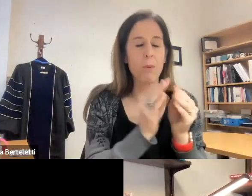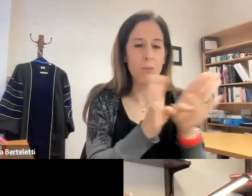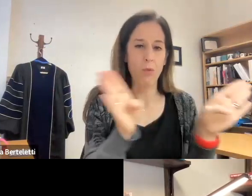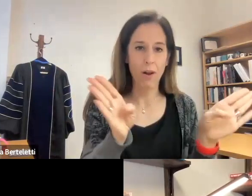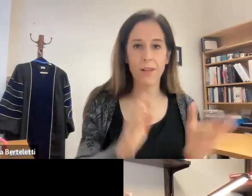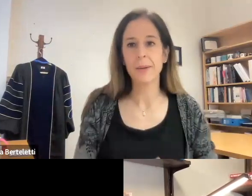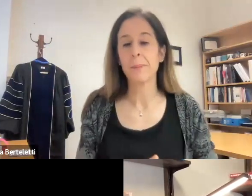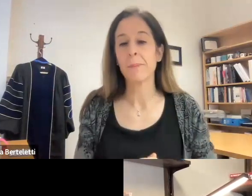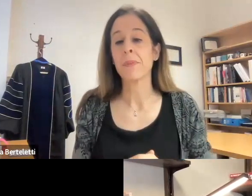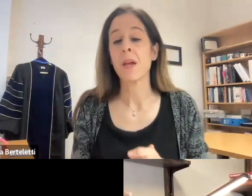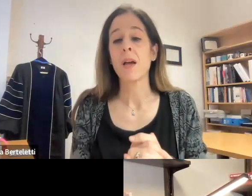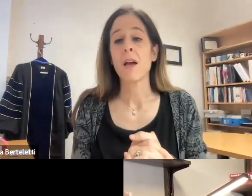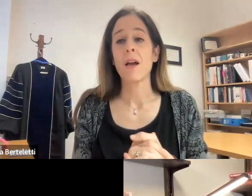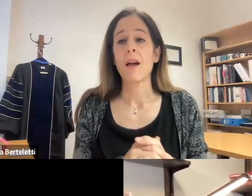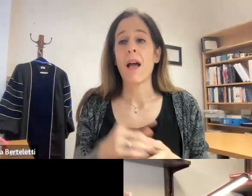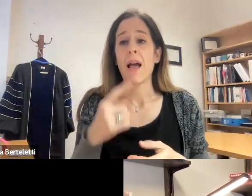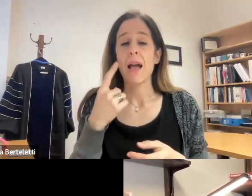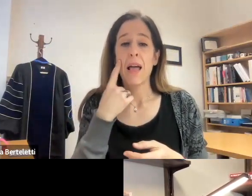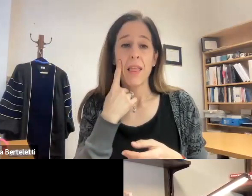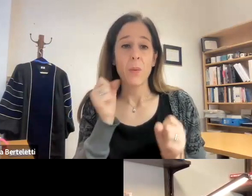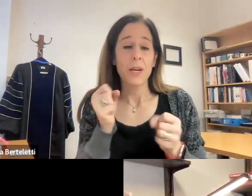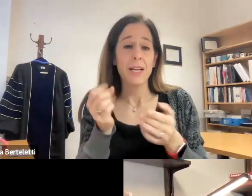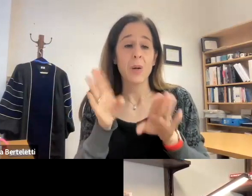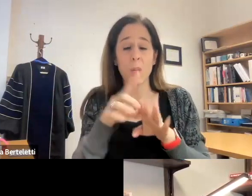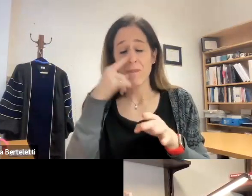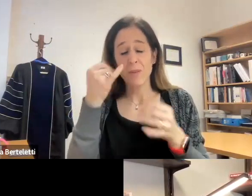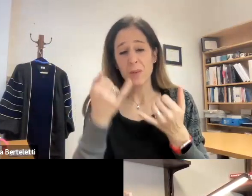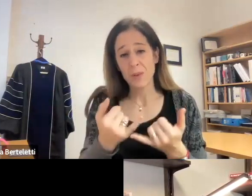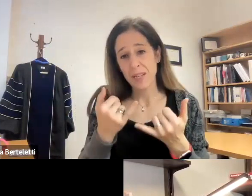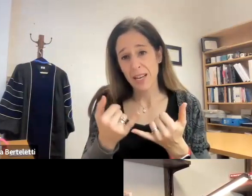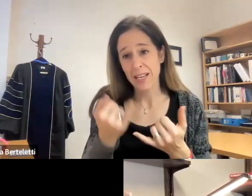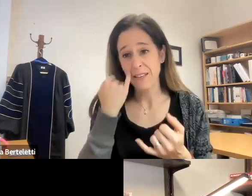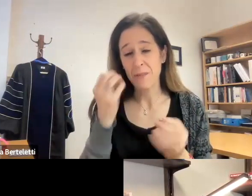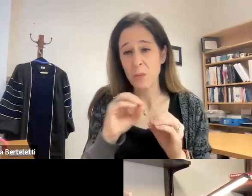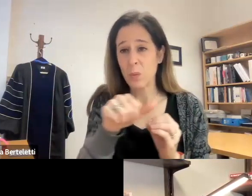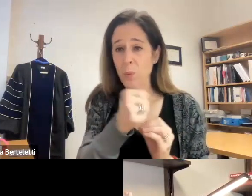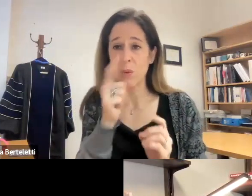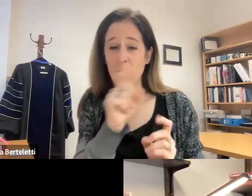about inclusion more broadly. I think we will close for now if there are no other